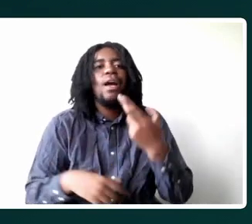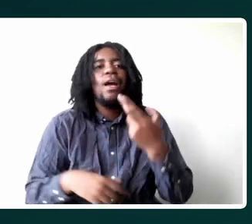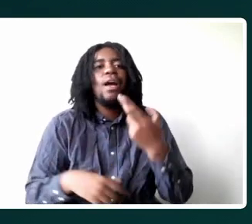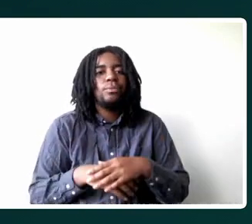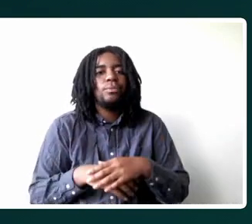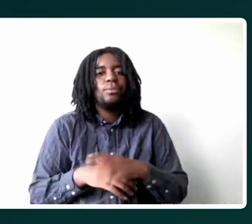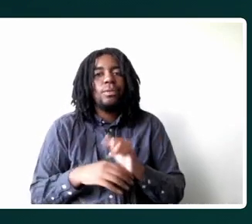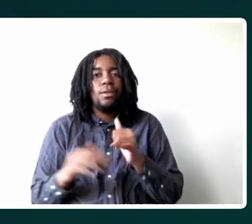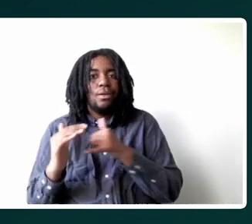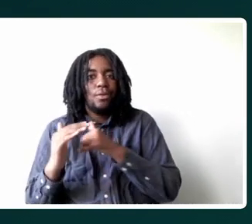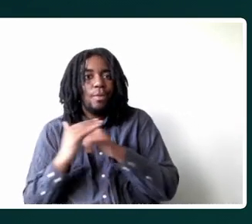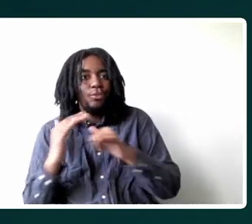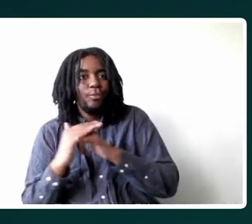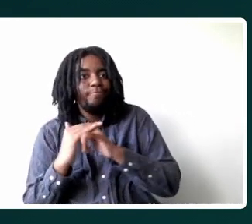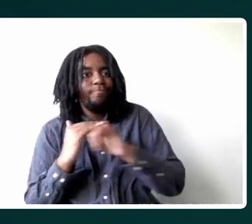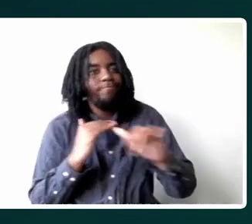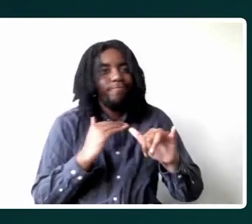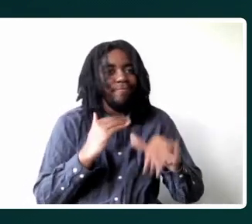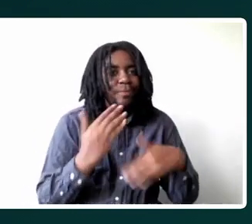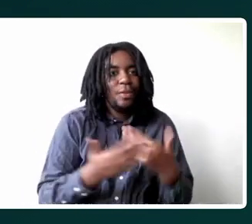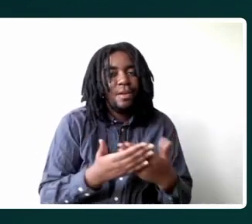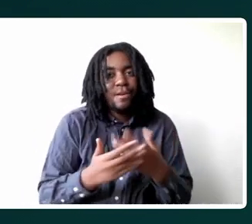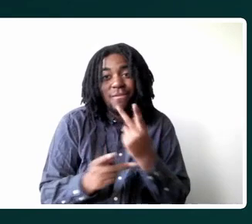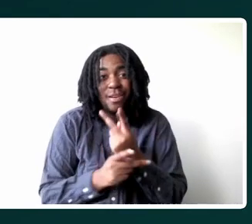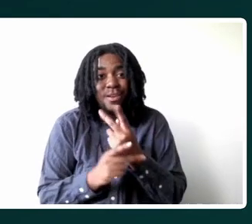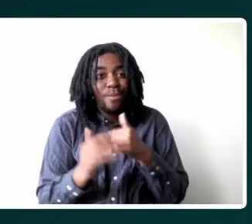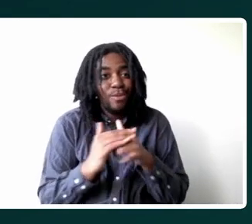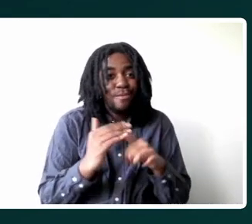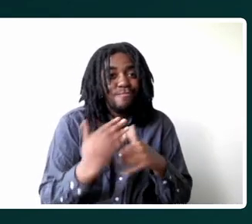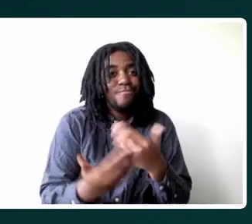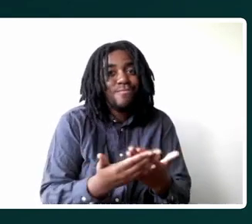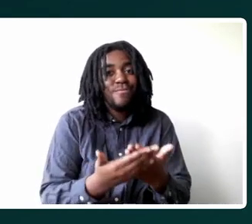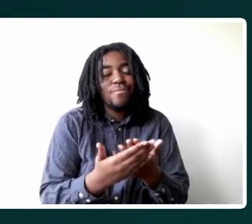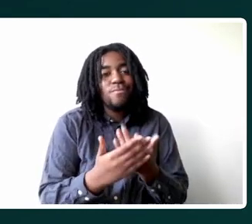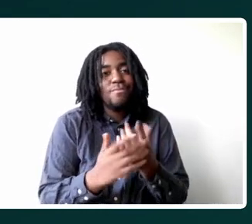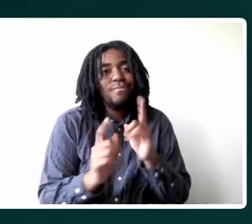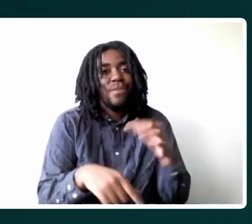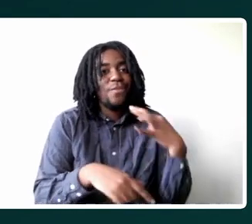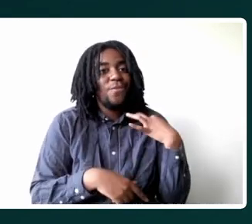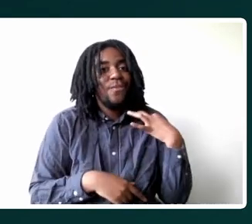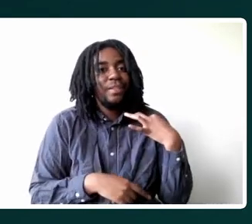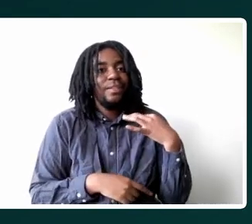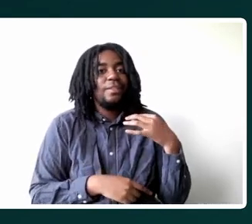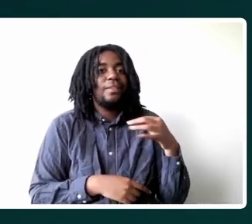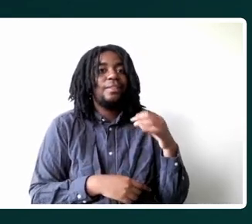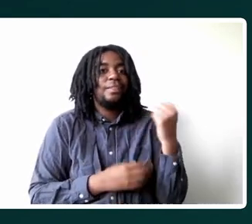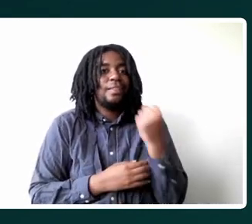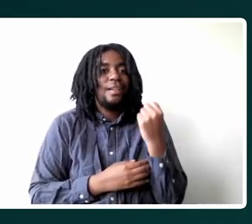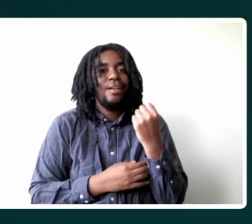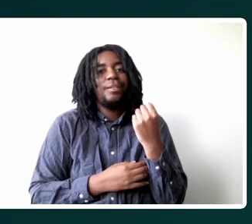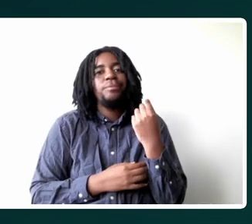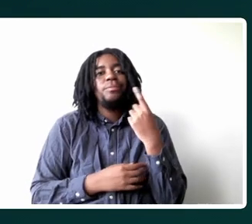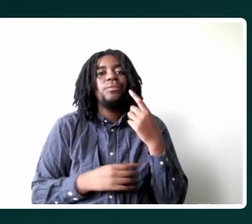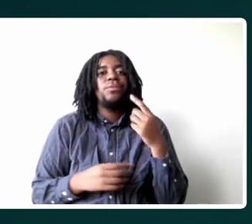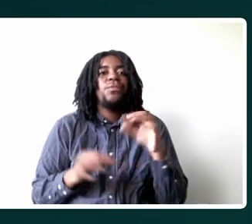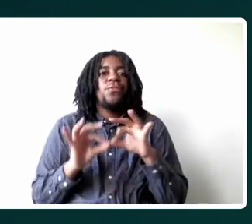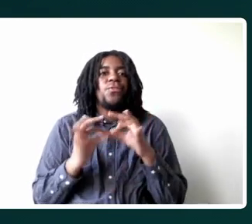the metro worked, and off he went to volunteer on Saturdays for family days. Stuart just graduated